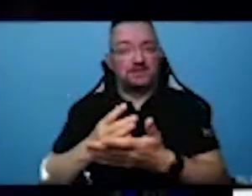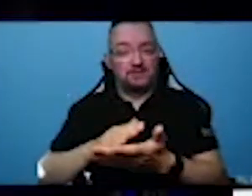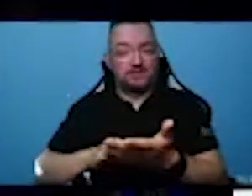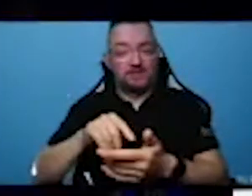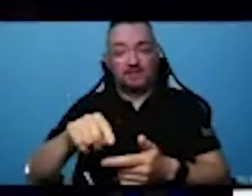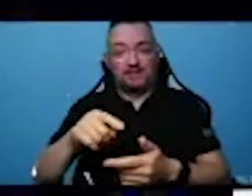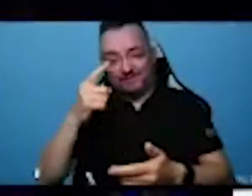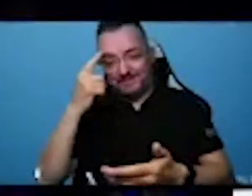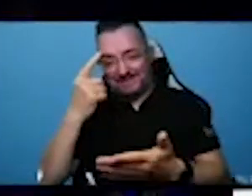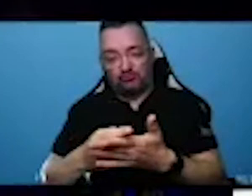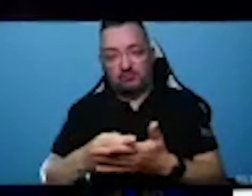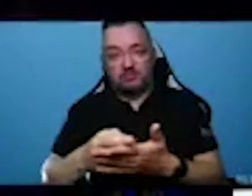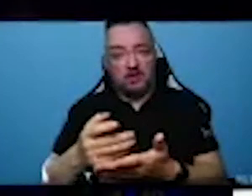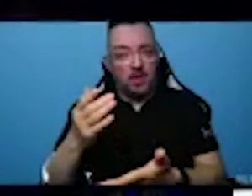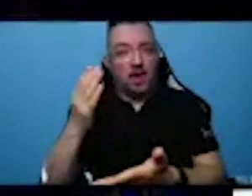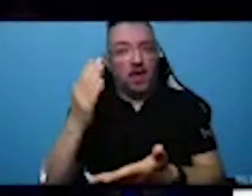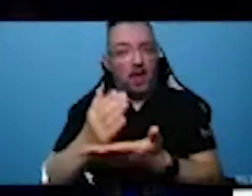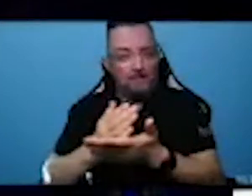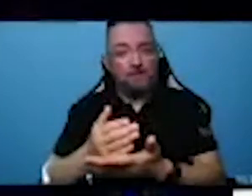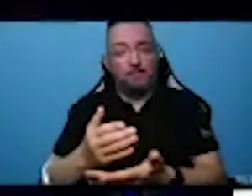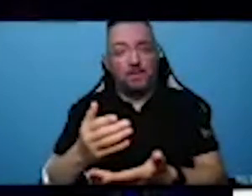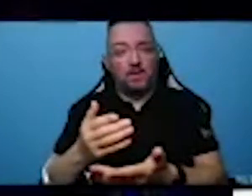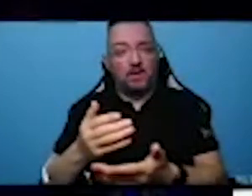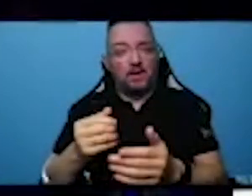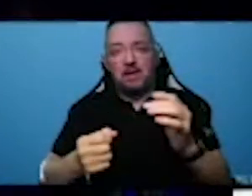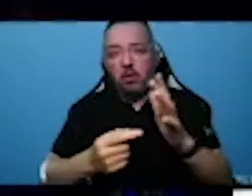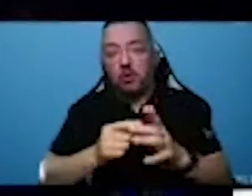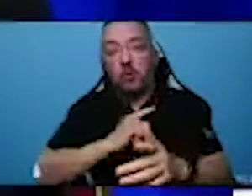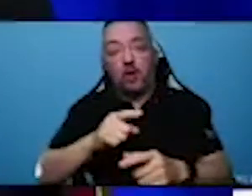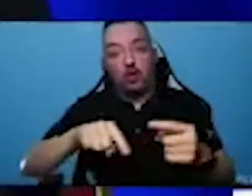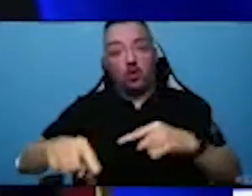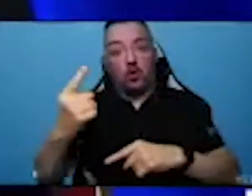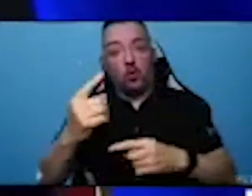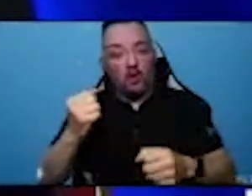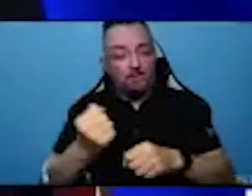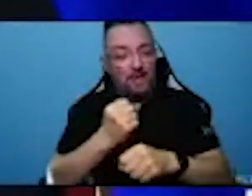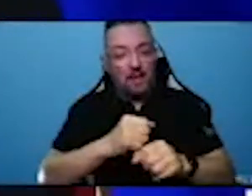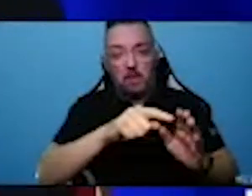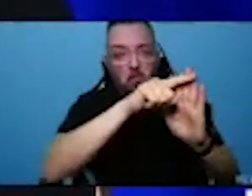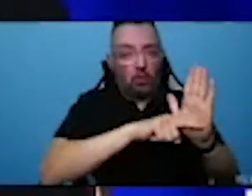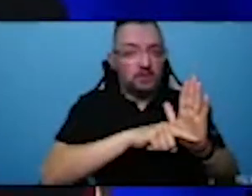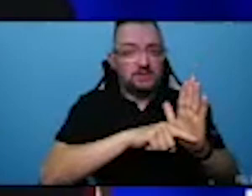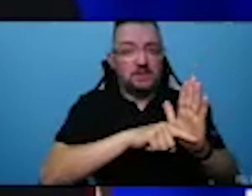people who are at the sharpest end of policymaking, who are going to feel the effects of bad policy the most, have